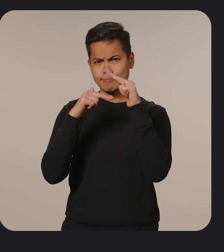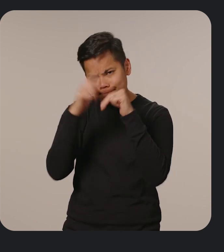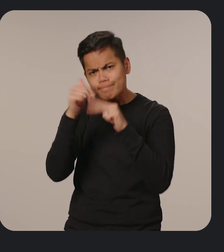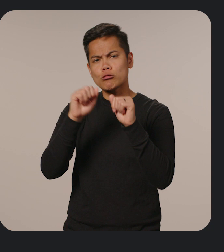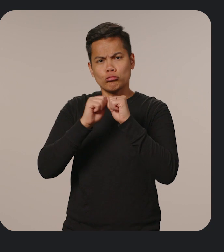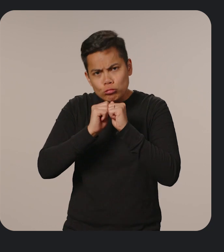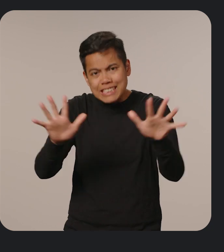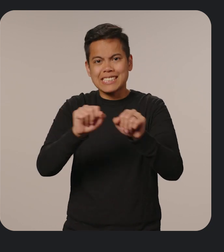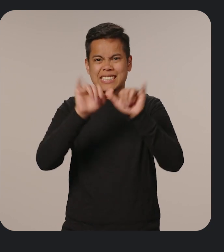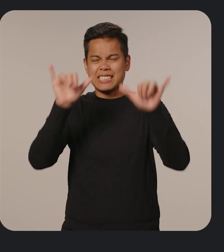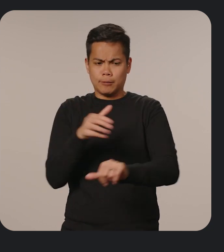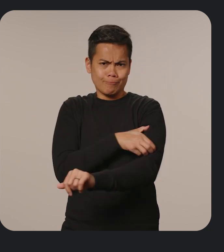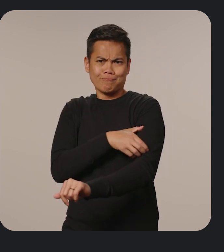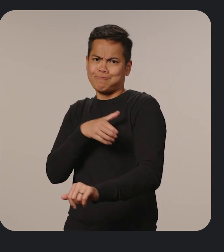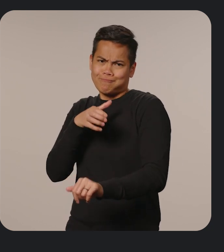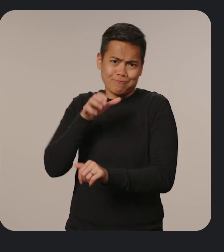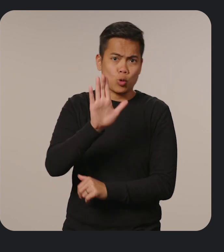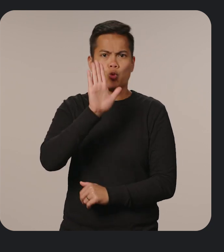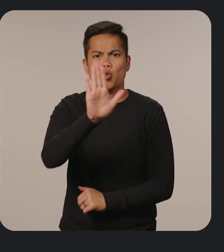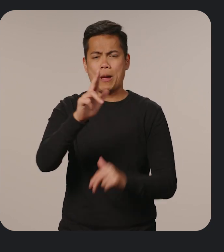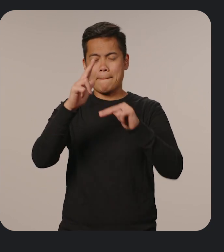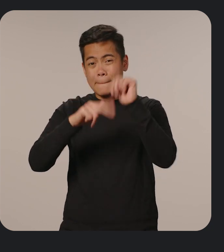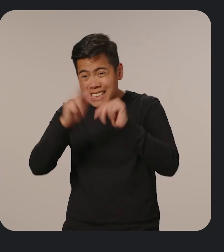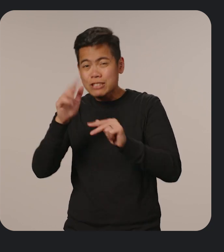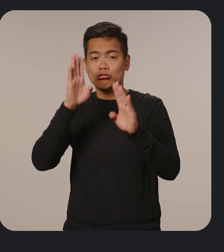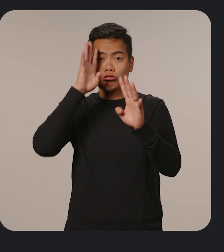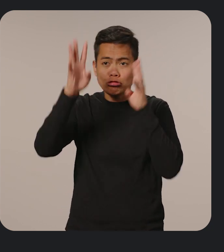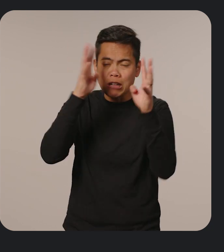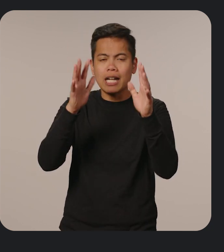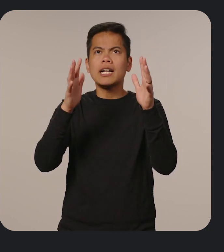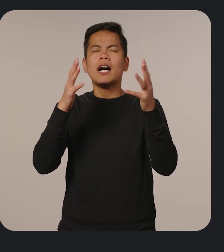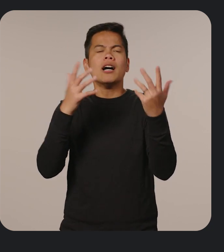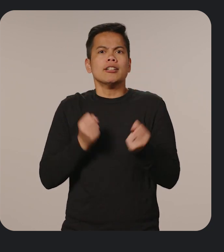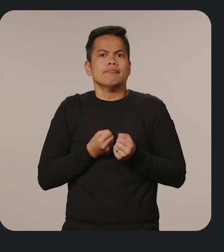We recognize building user experiences involves a lot of collaboration, so we invested